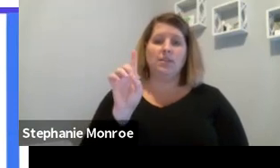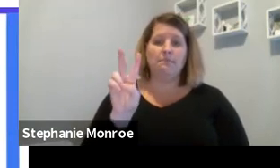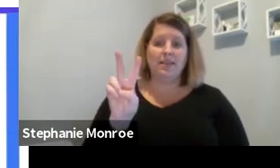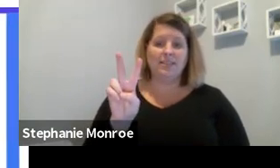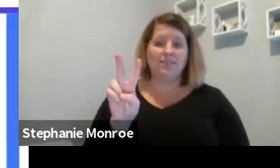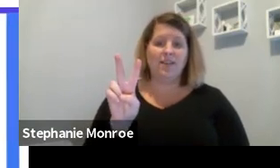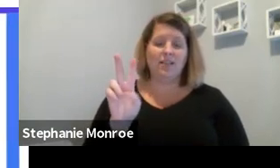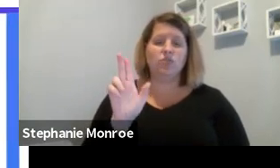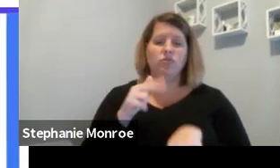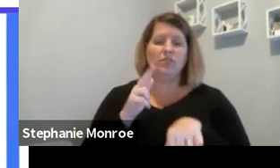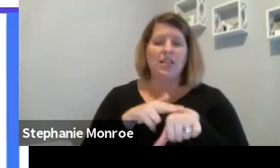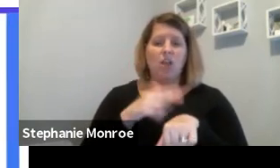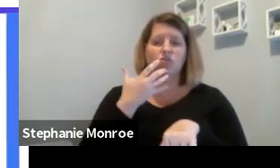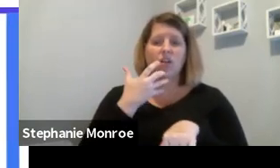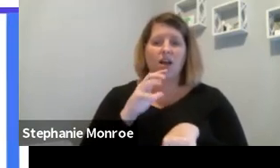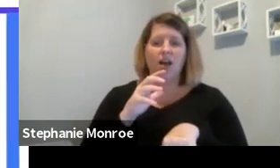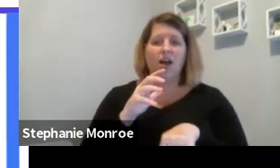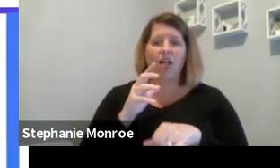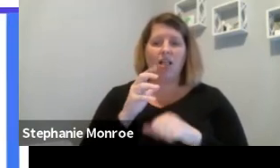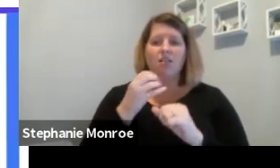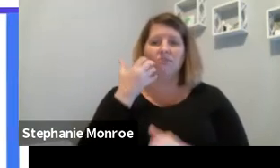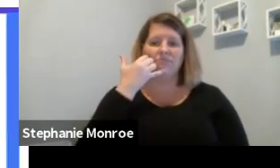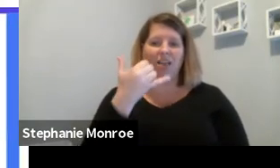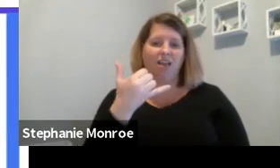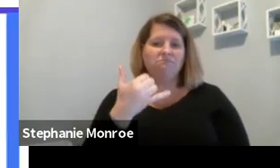there is a National Domestic Violence hotline.